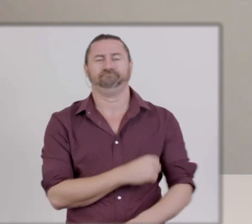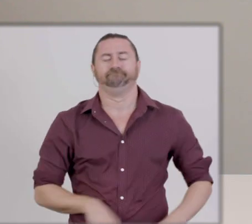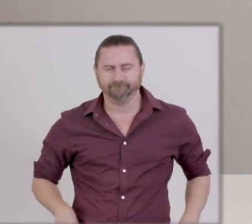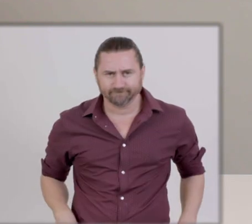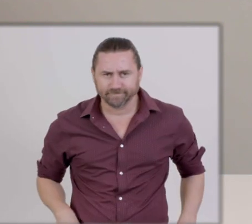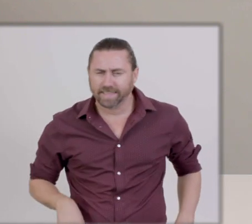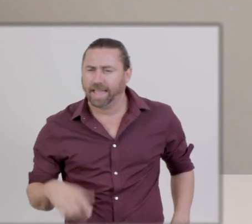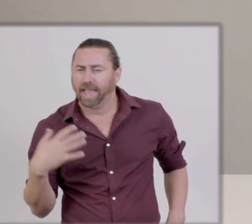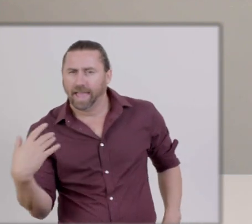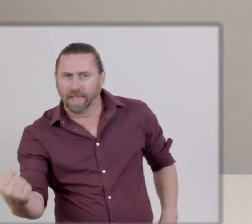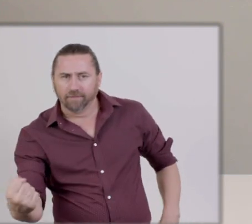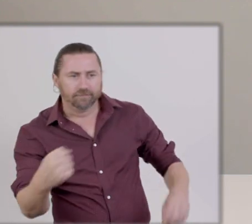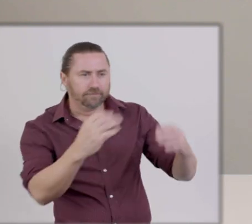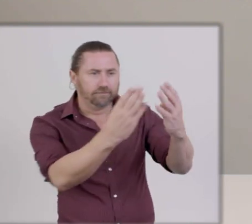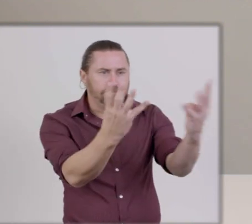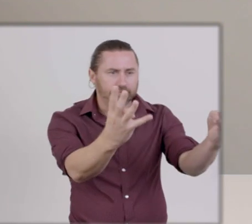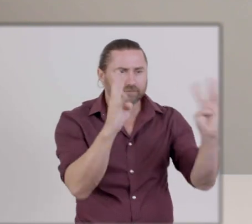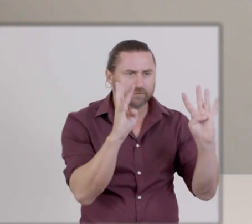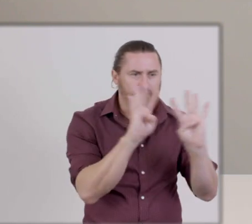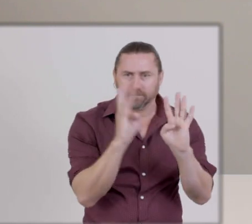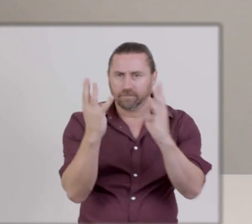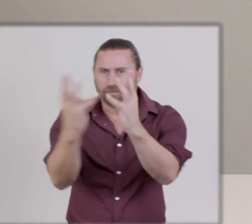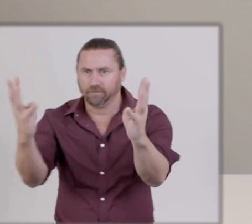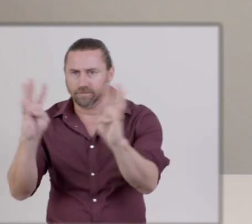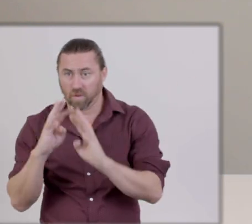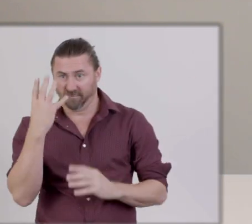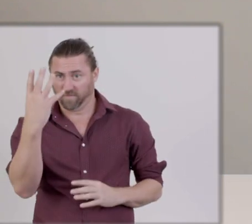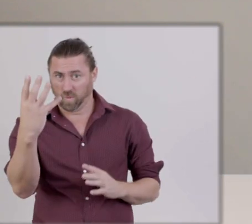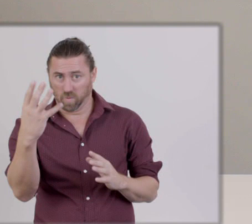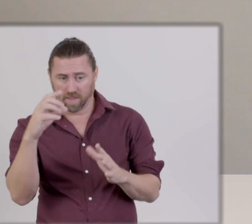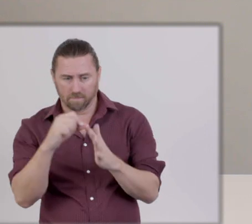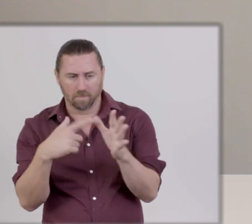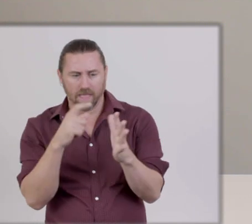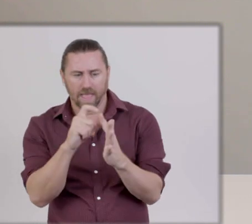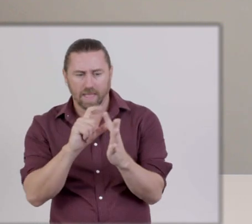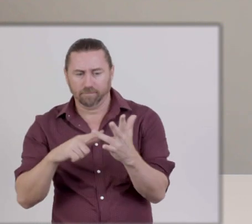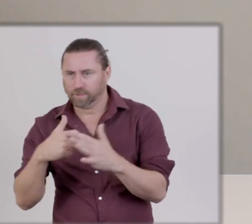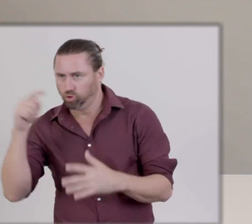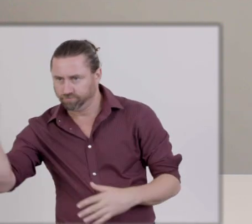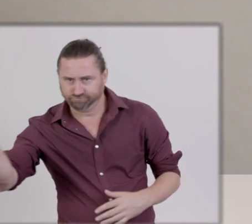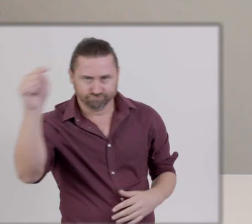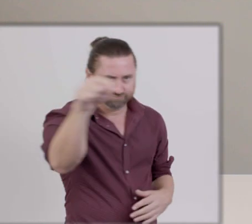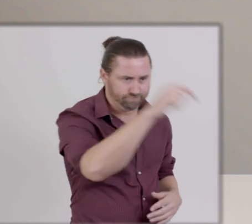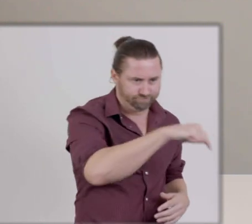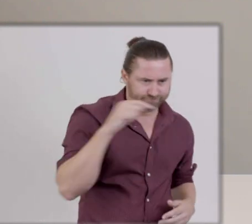The sheep farm had 4 fenced paddocks. The farmer had a problem.